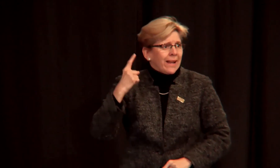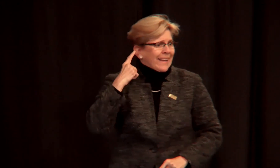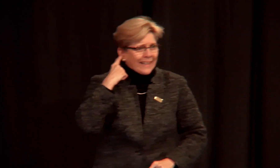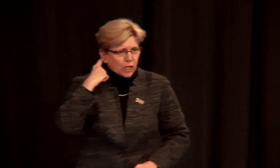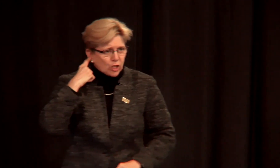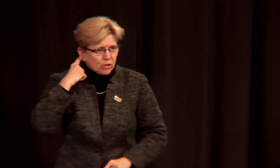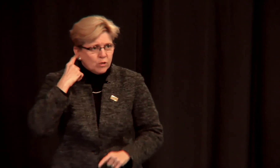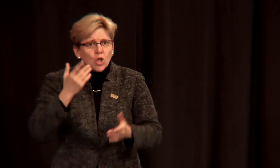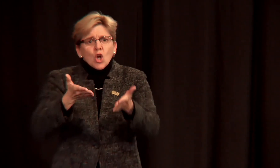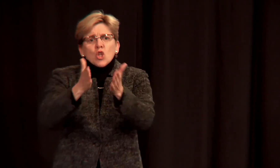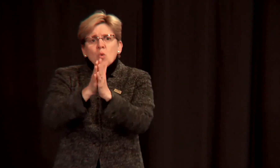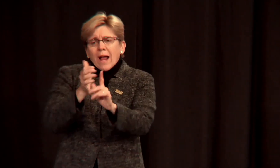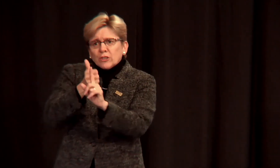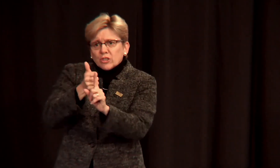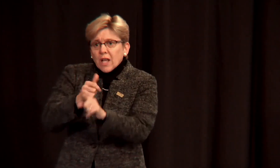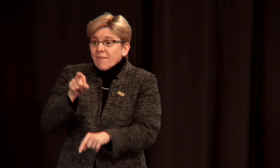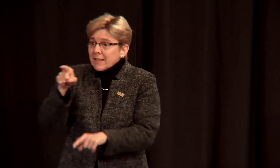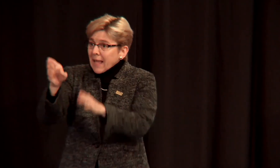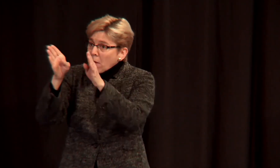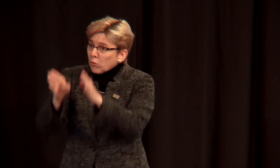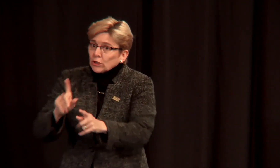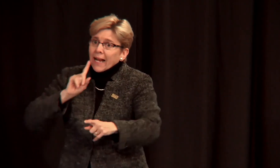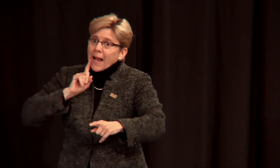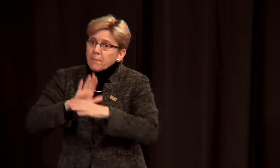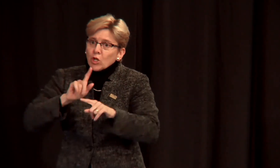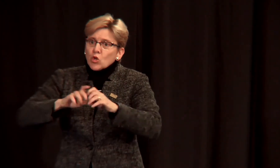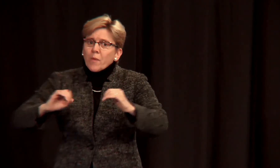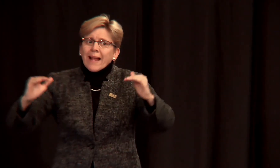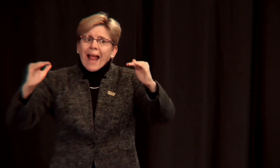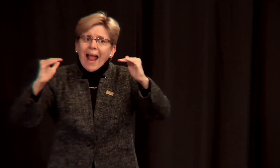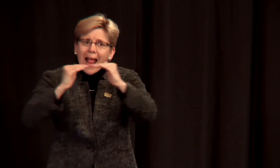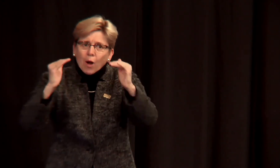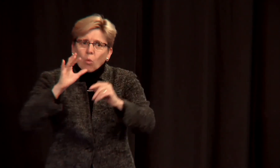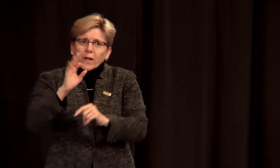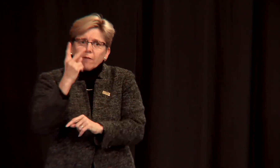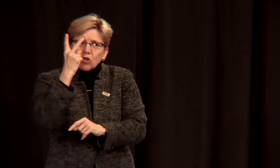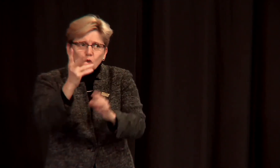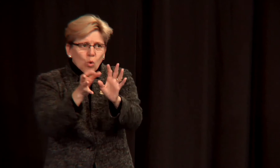hearing or how well they can hear, ask yourself is that person committed